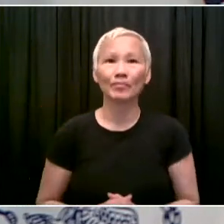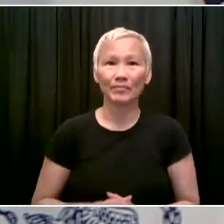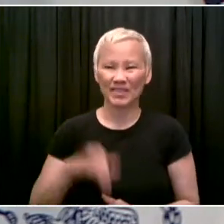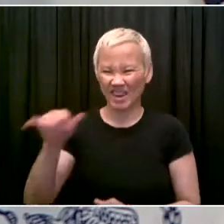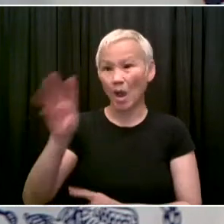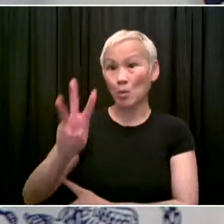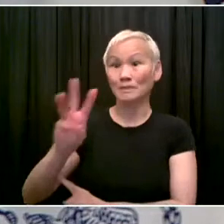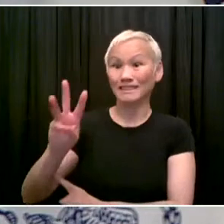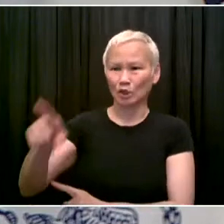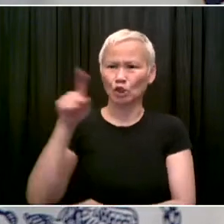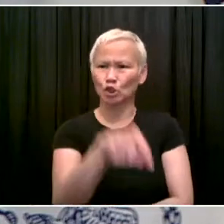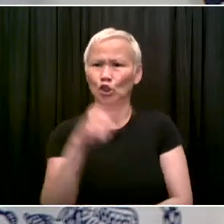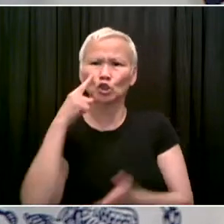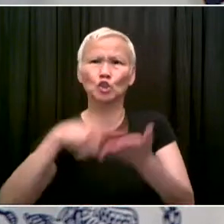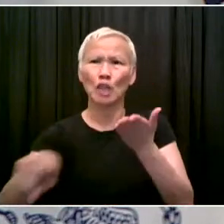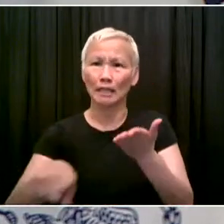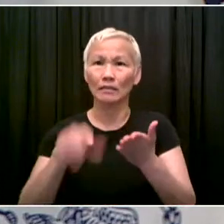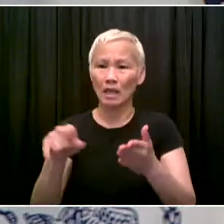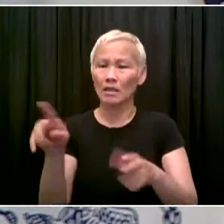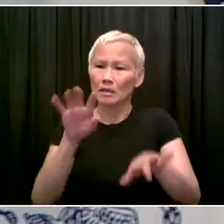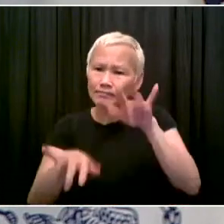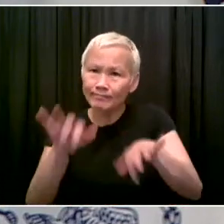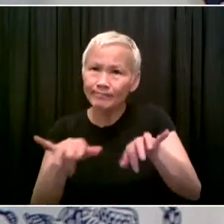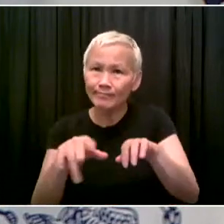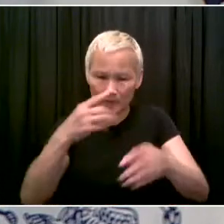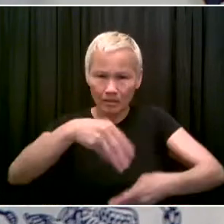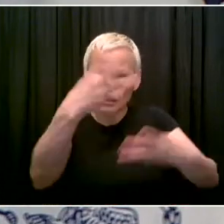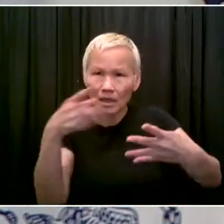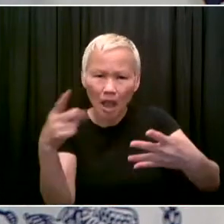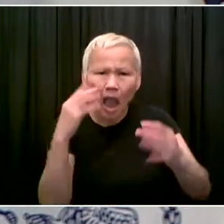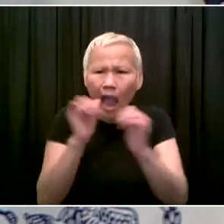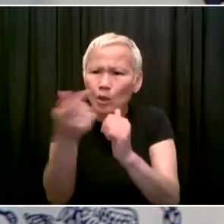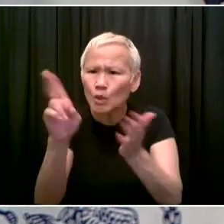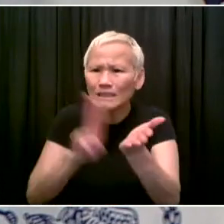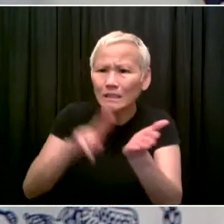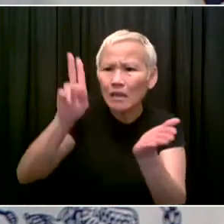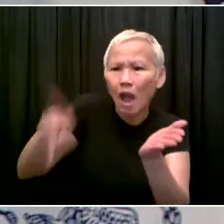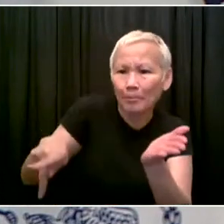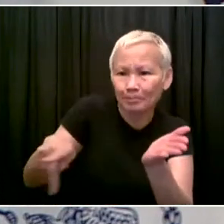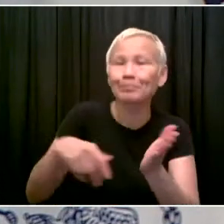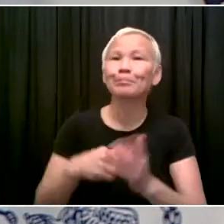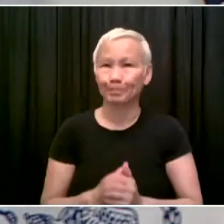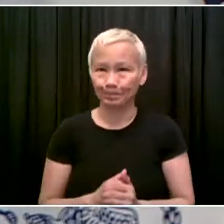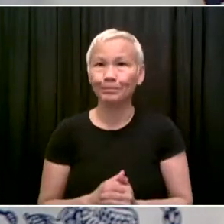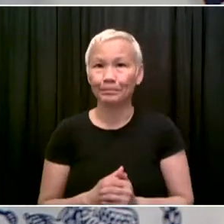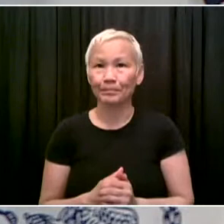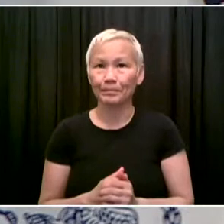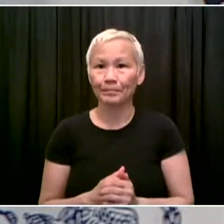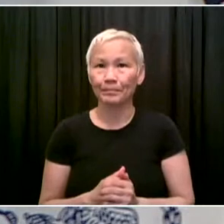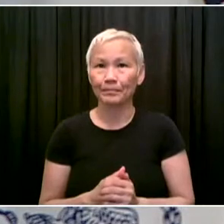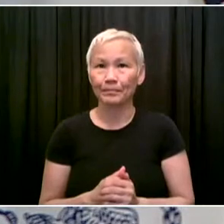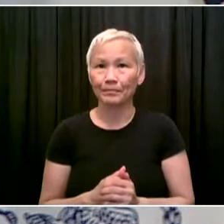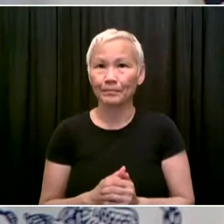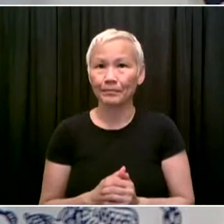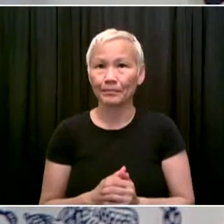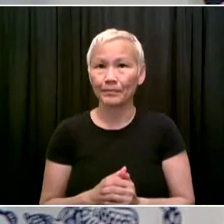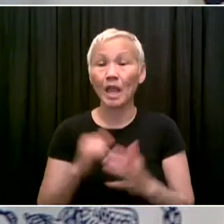/DYCD. HELP A YOUNG PERSON